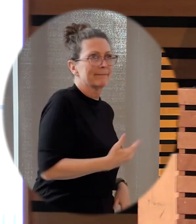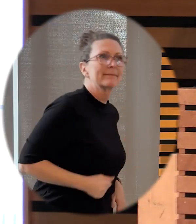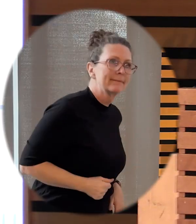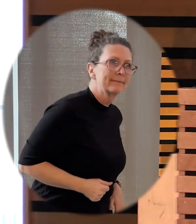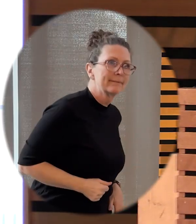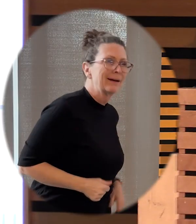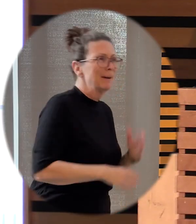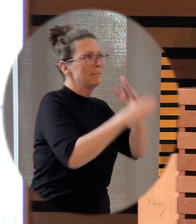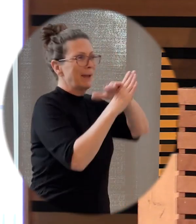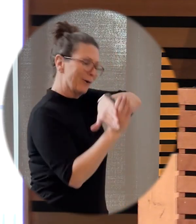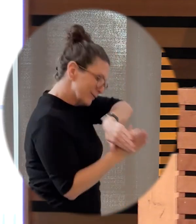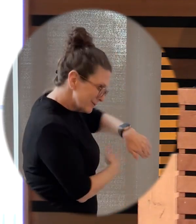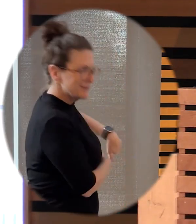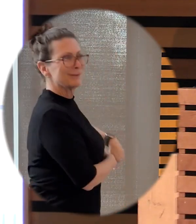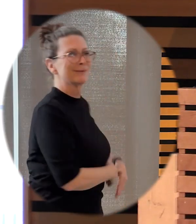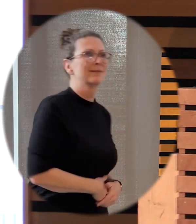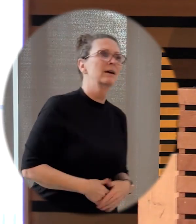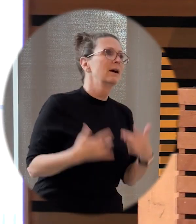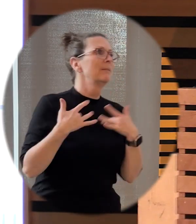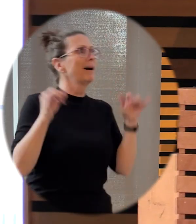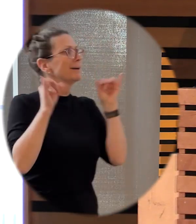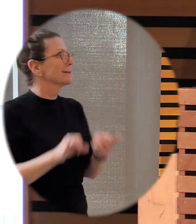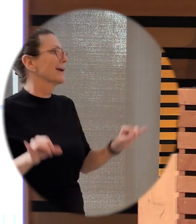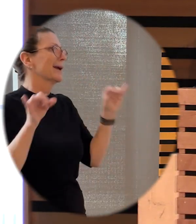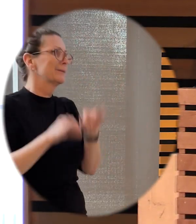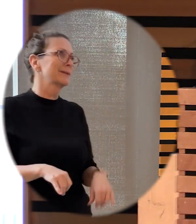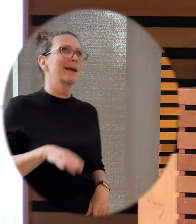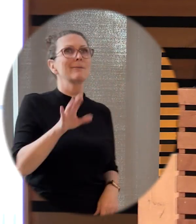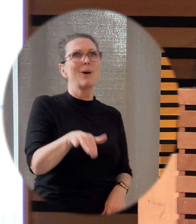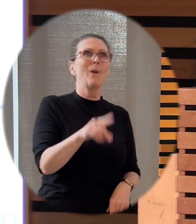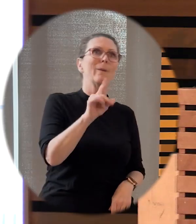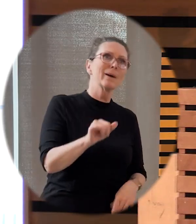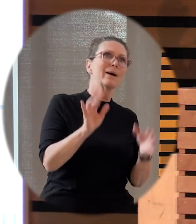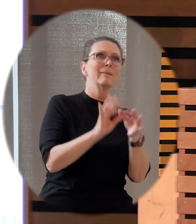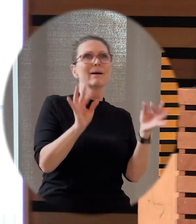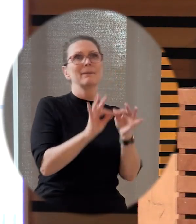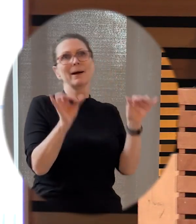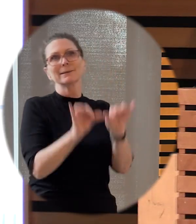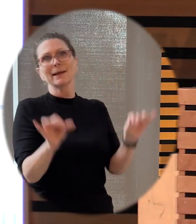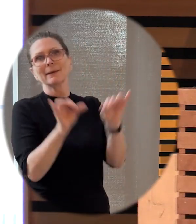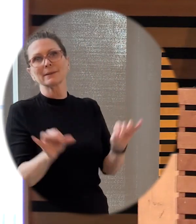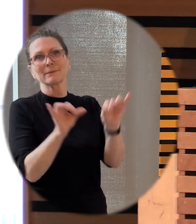We need to move beyond the common tropes when telling disabled stories. We are not the barriers